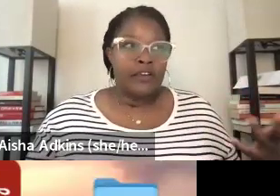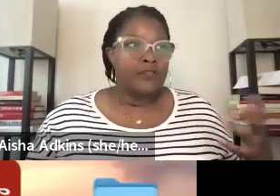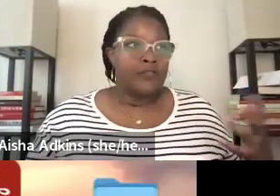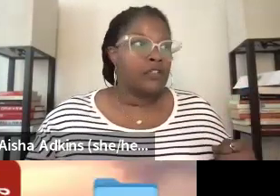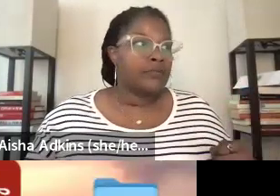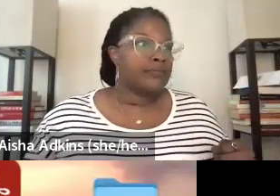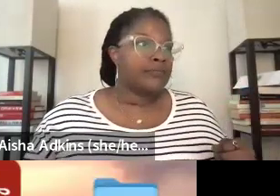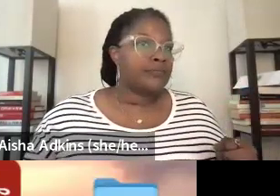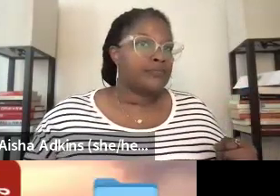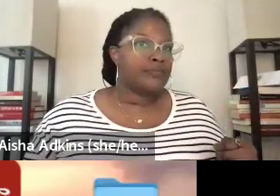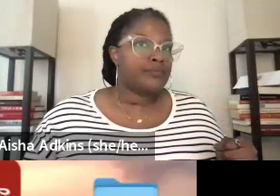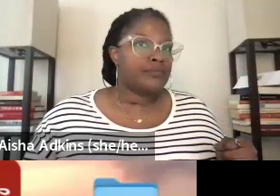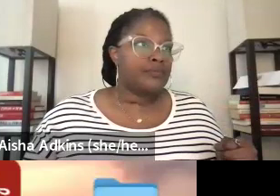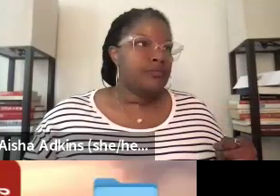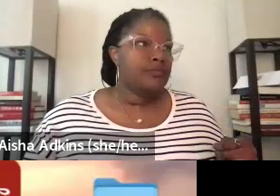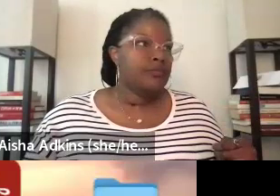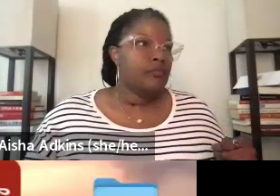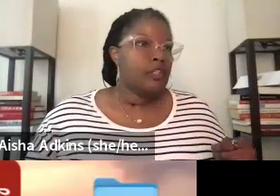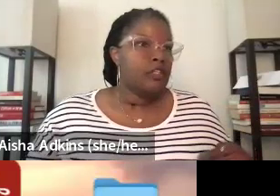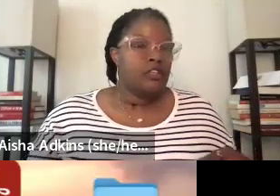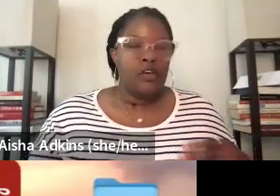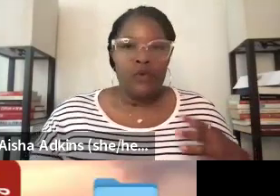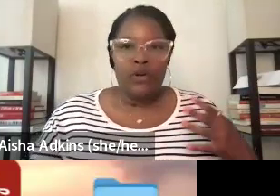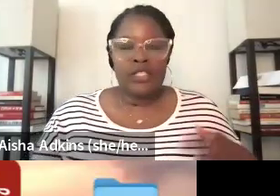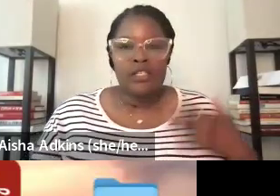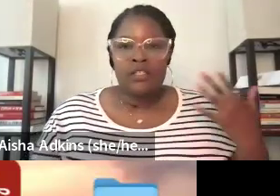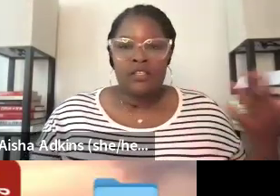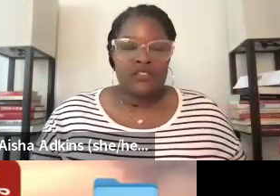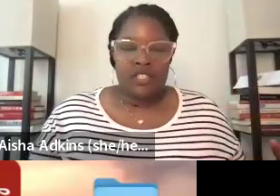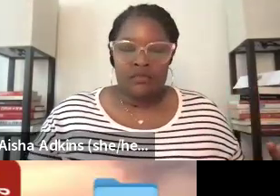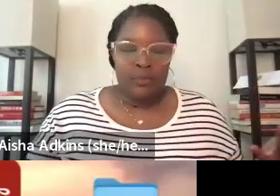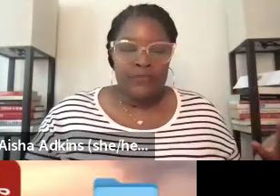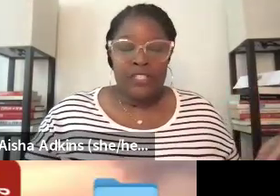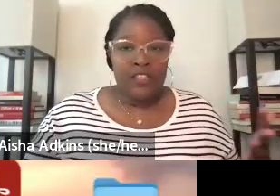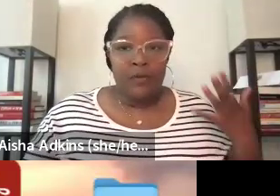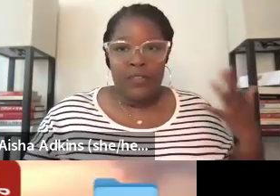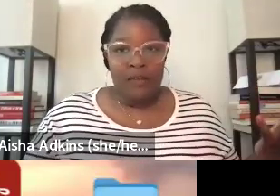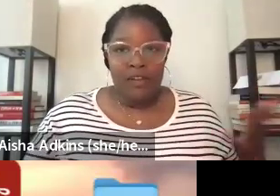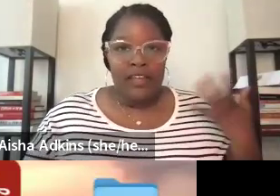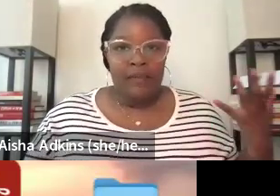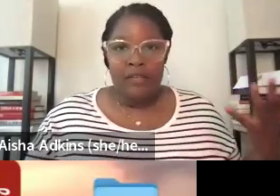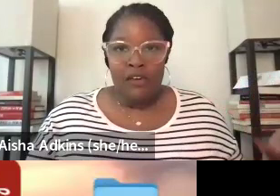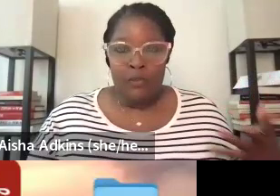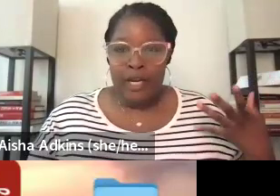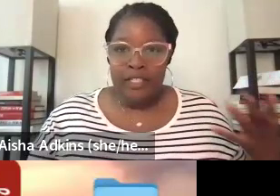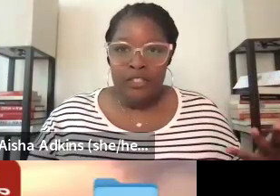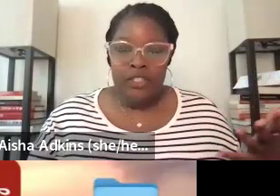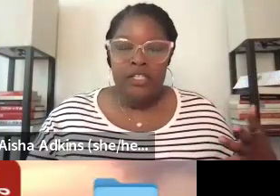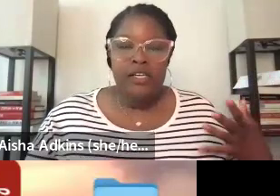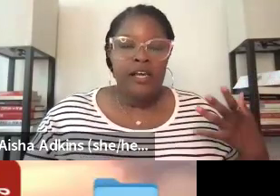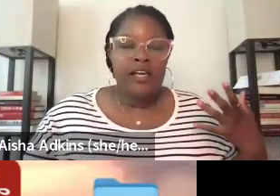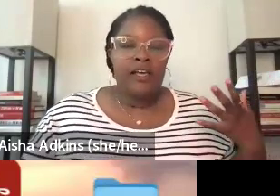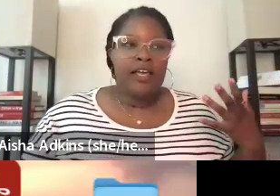caregiving. Of course, just a brief disclaimer that I am not a mental health practitioner.